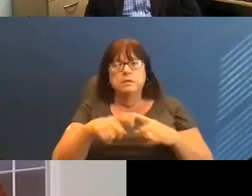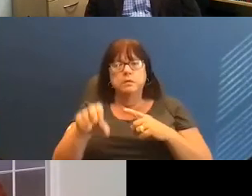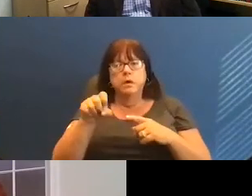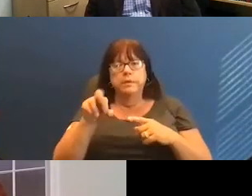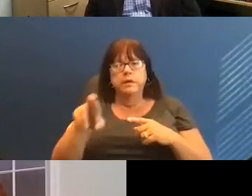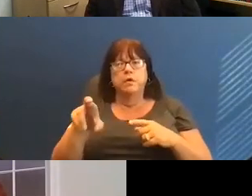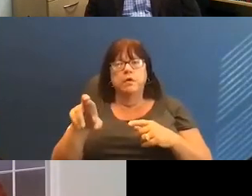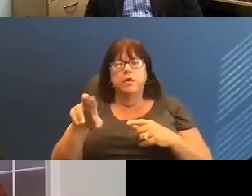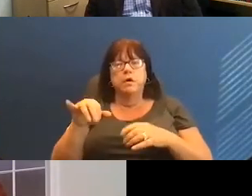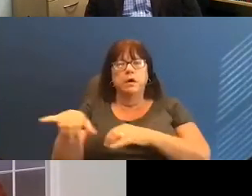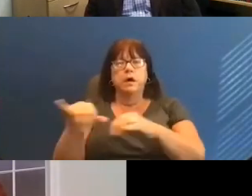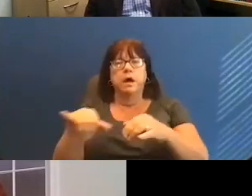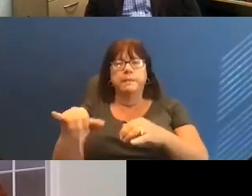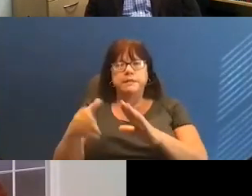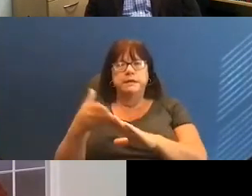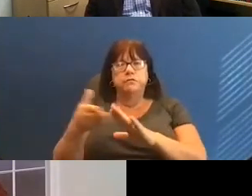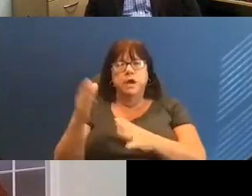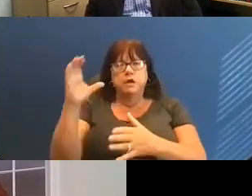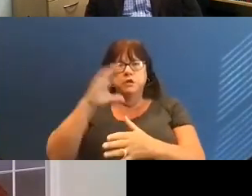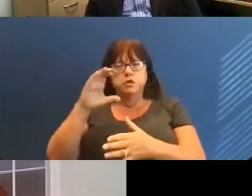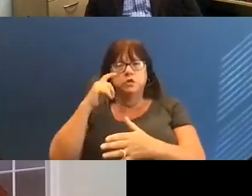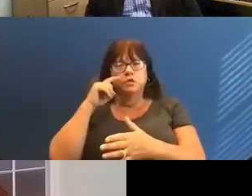and run a search for you limited to that subject that's indicated here